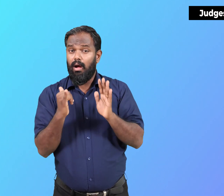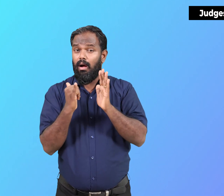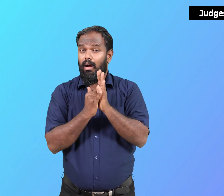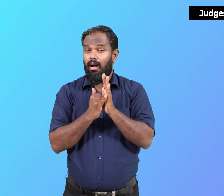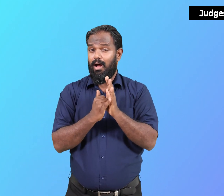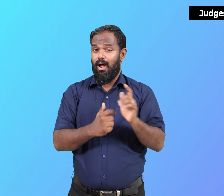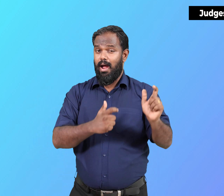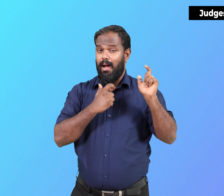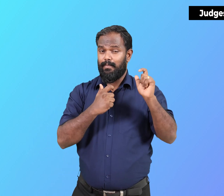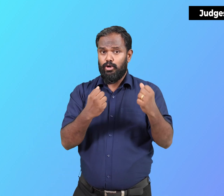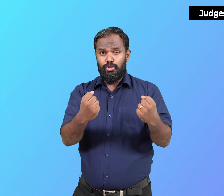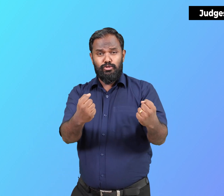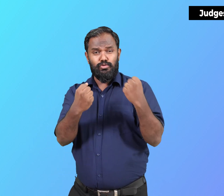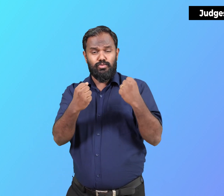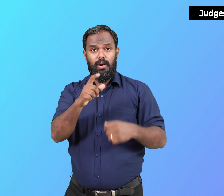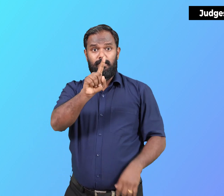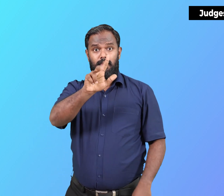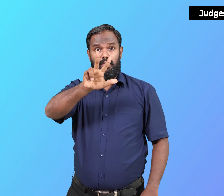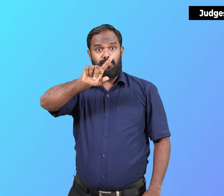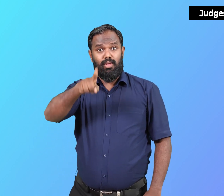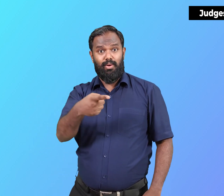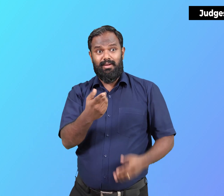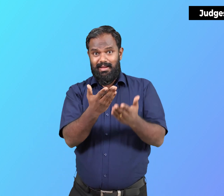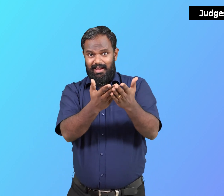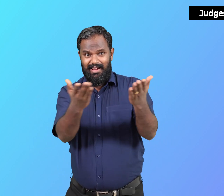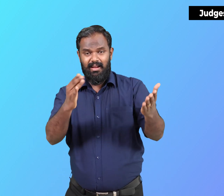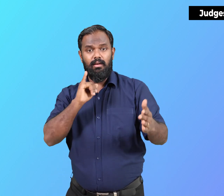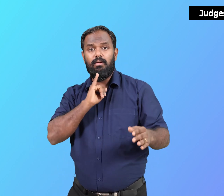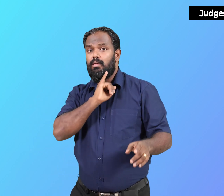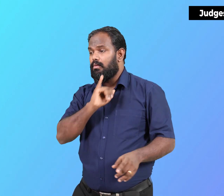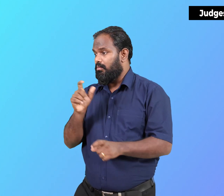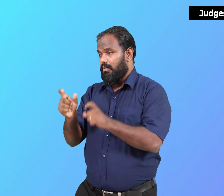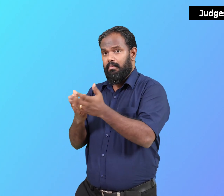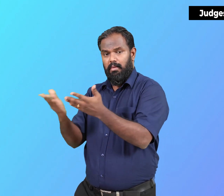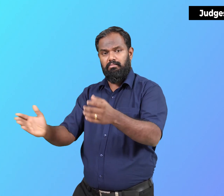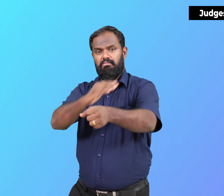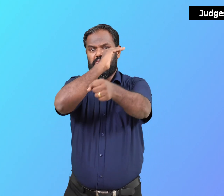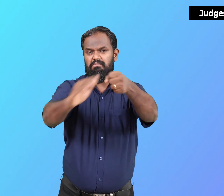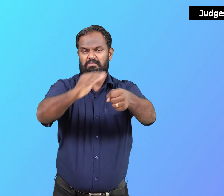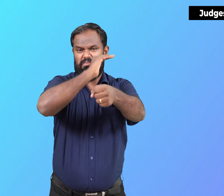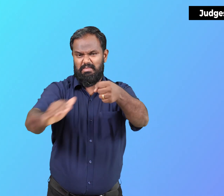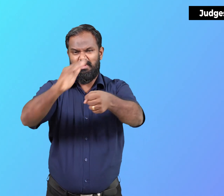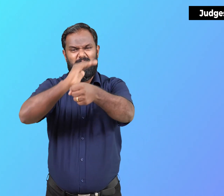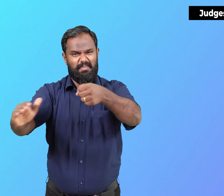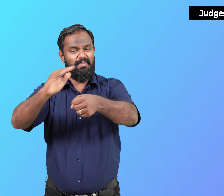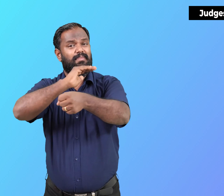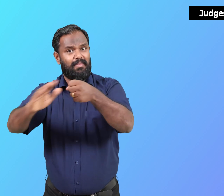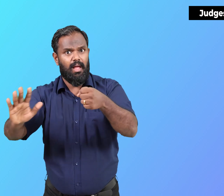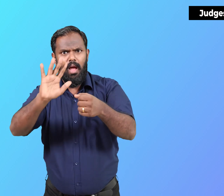So 18,000 brave and strong fighters from the army of Benjamin were killed.